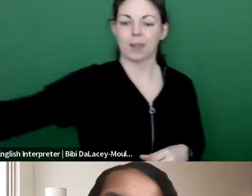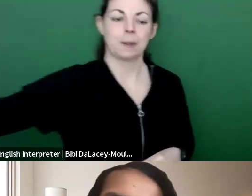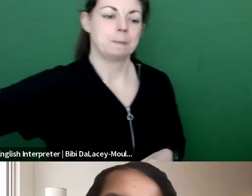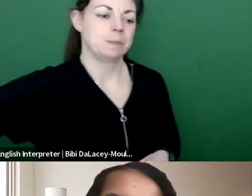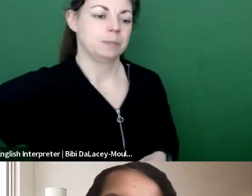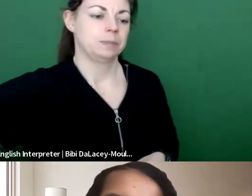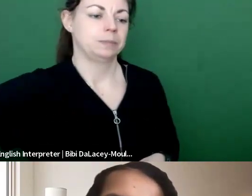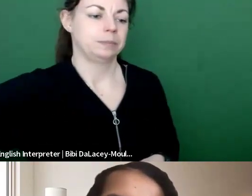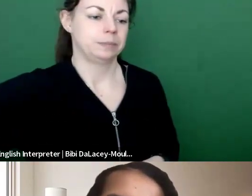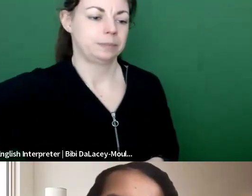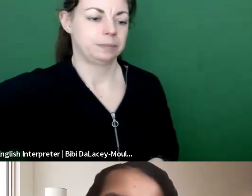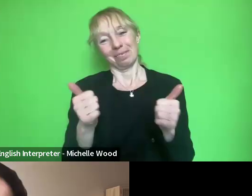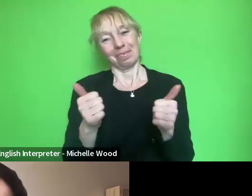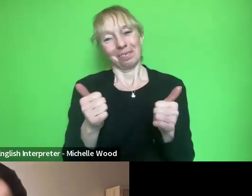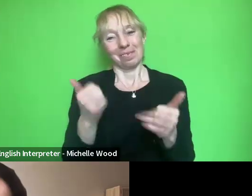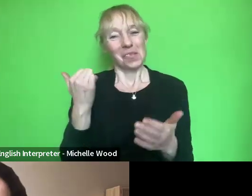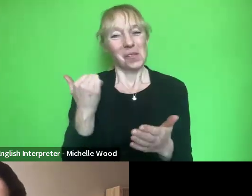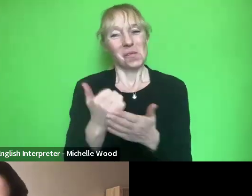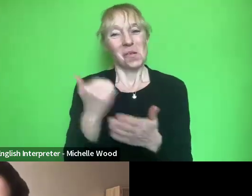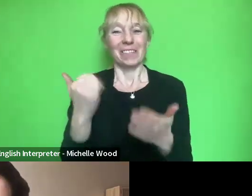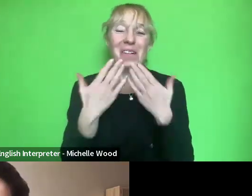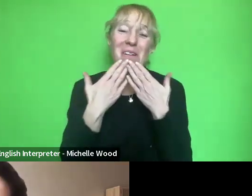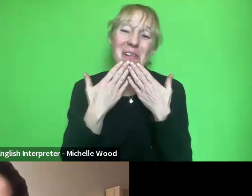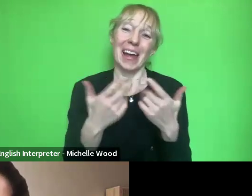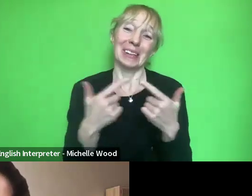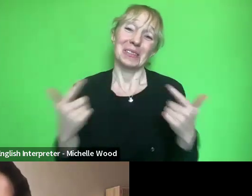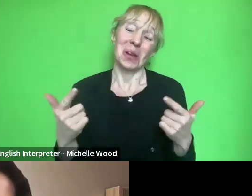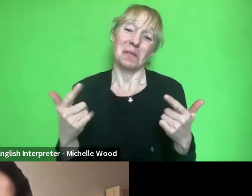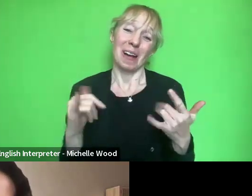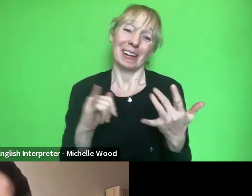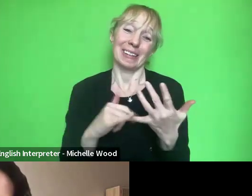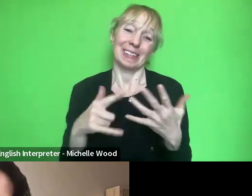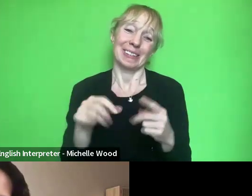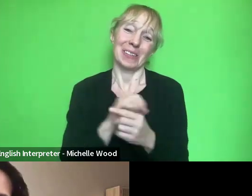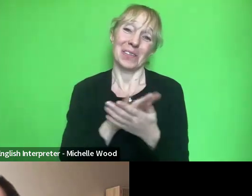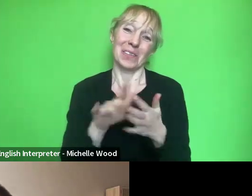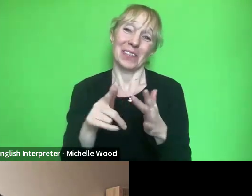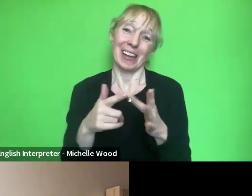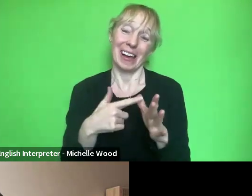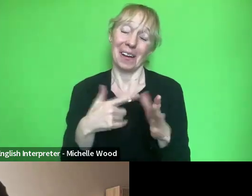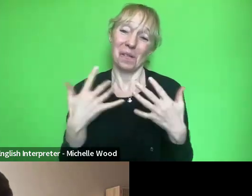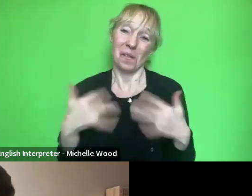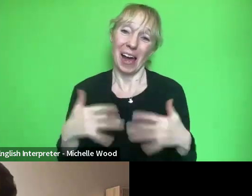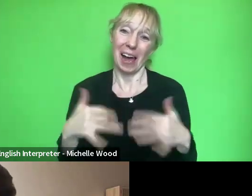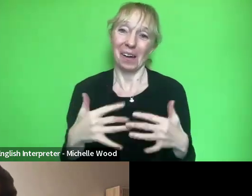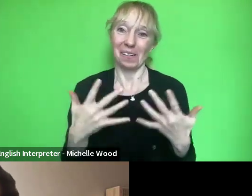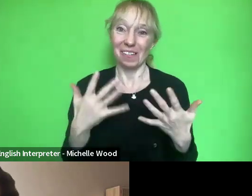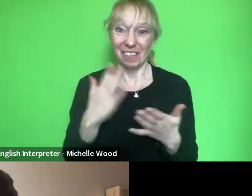Amelia: Wonderful. Thank you so much, Sofia. Oh, I'm really inspired by all of your Well,